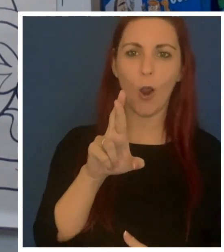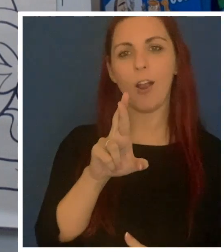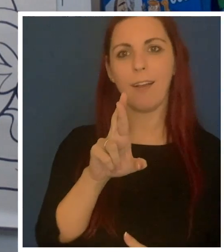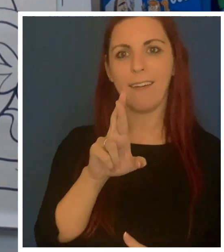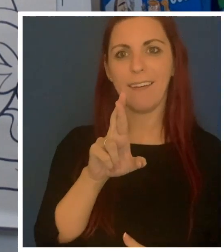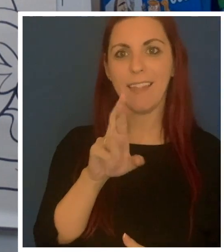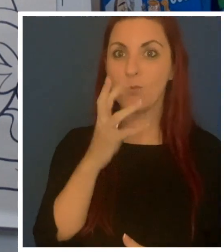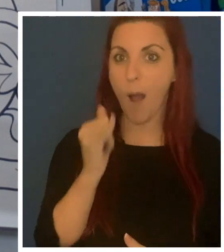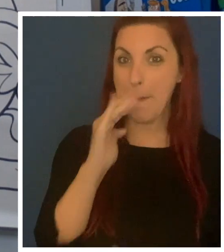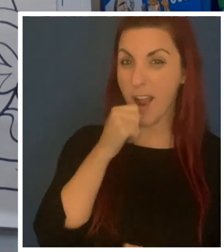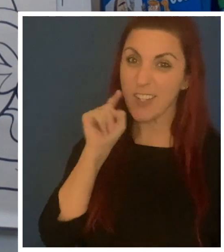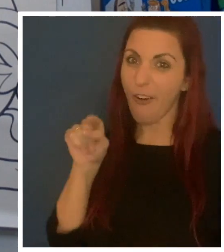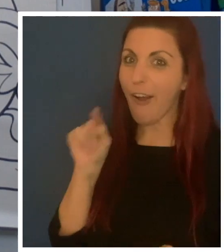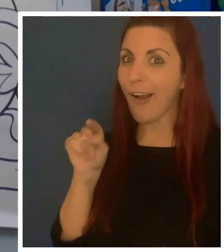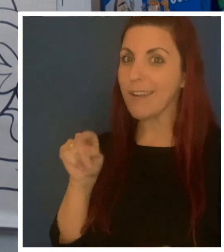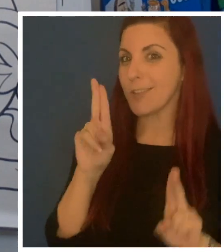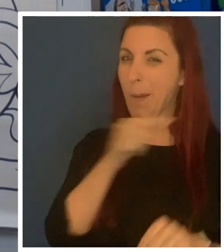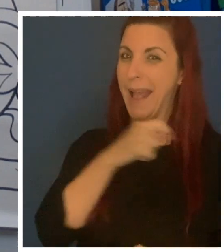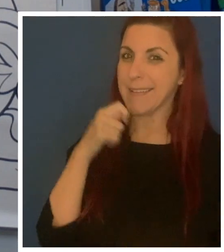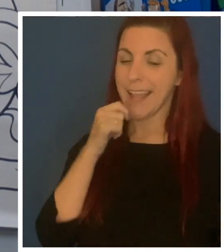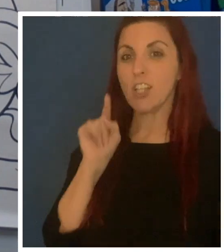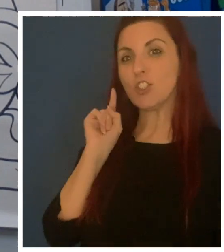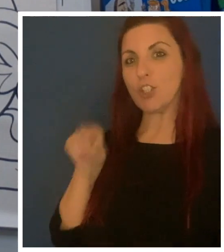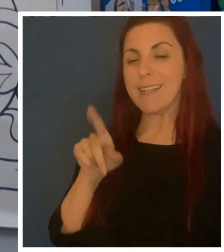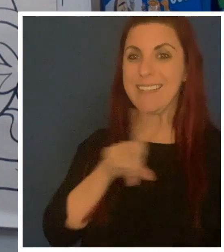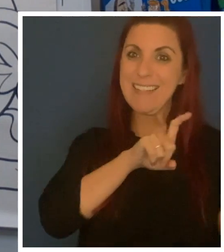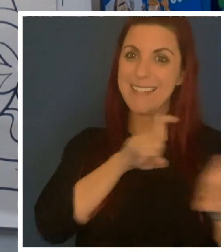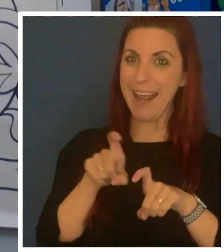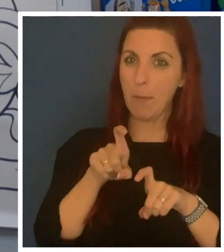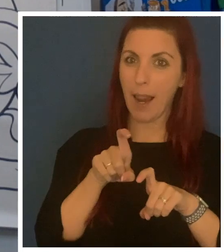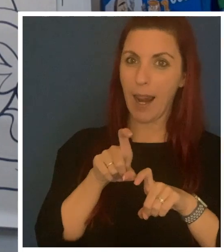So in fact you could even say she's a sustainable energy superhero.